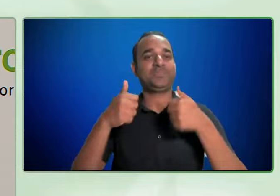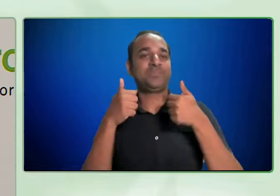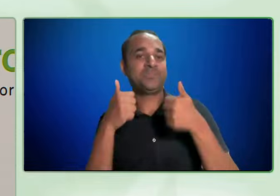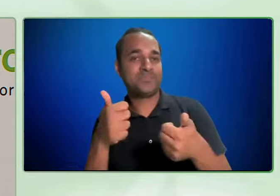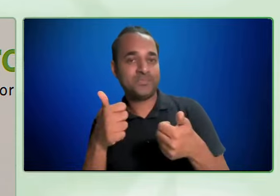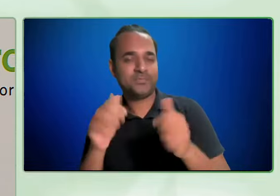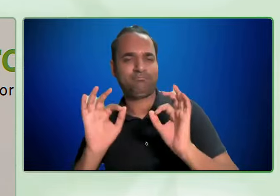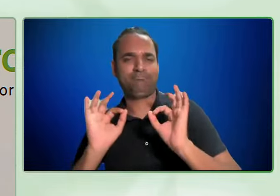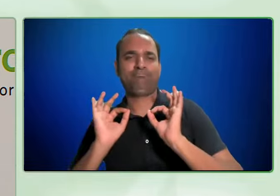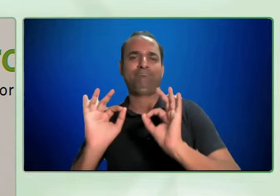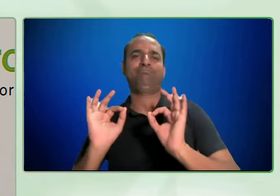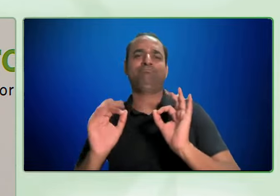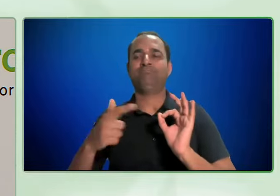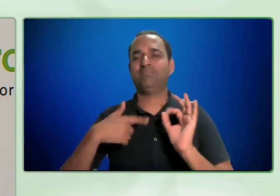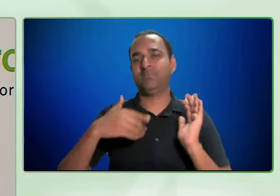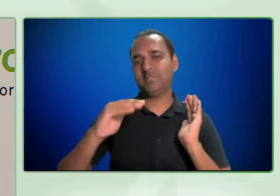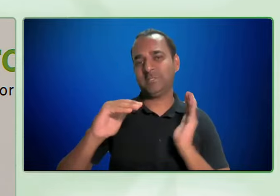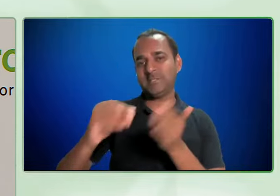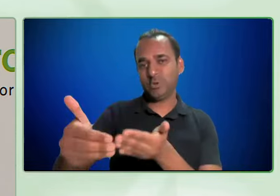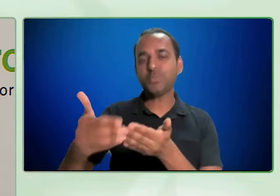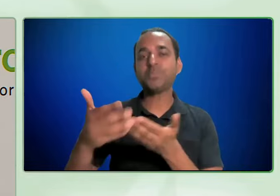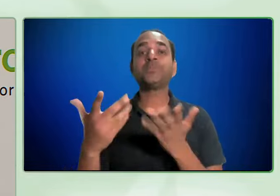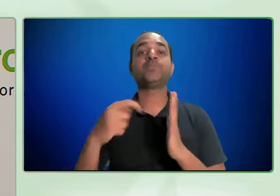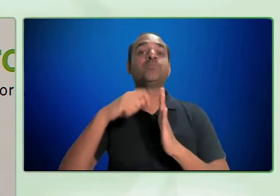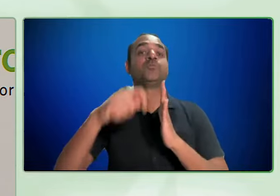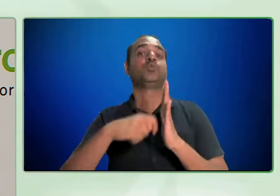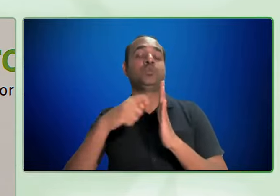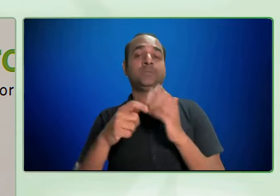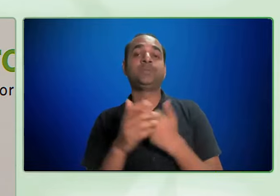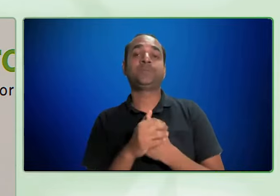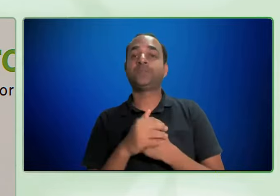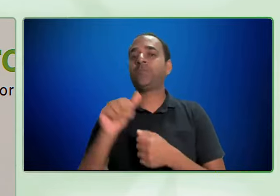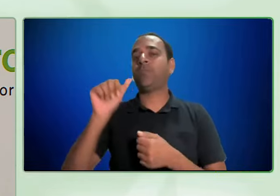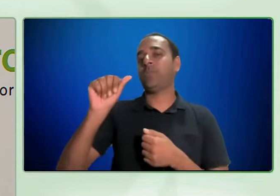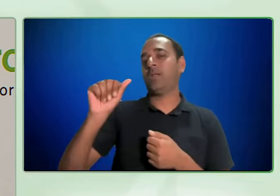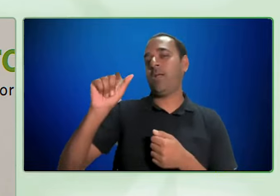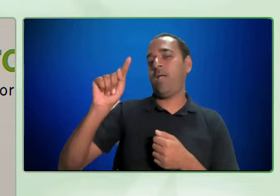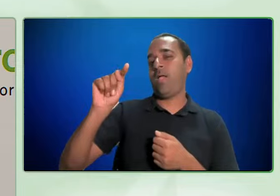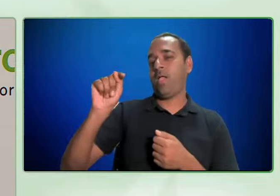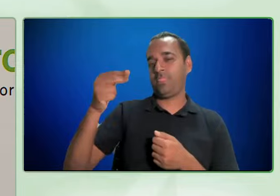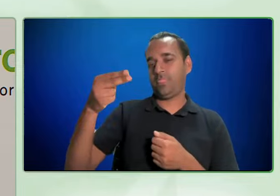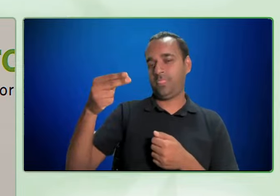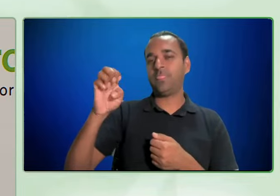which is 180 km west from Vienna.